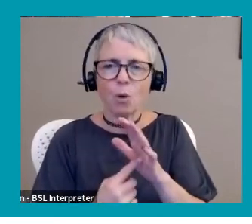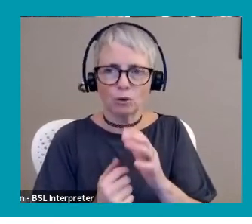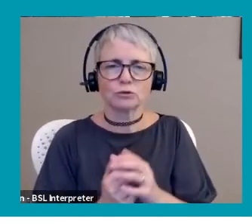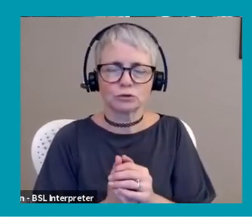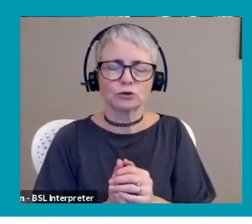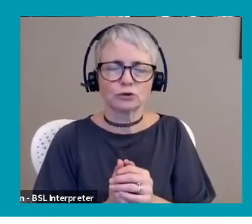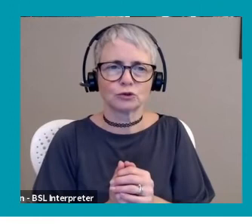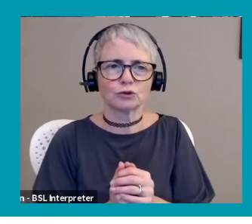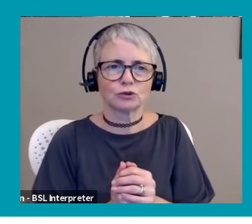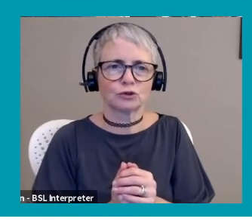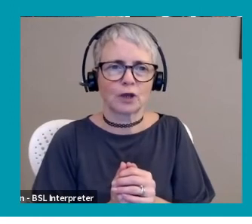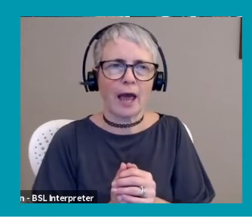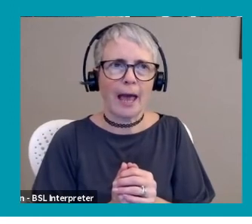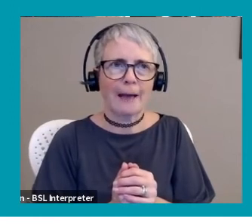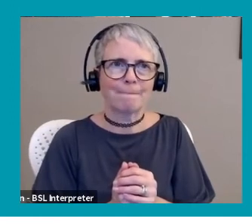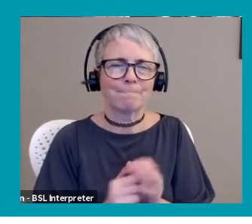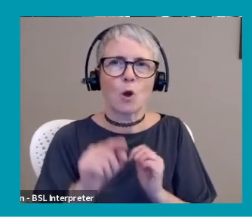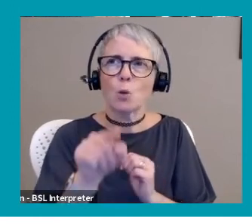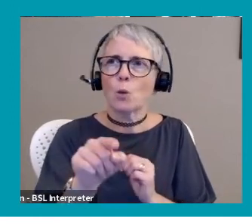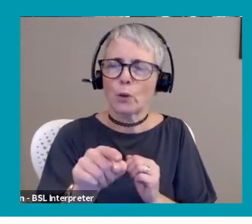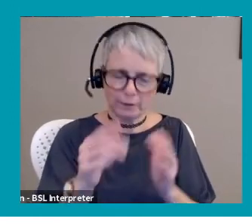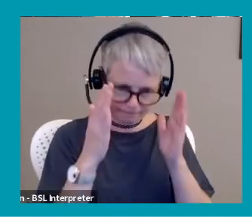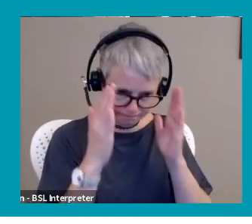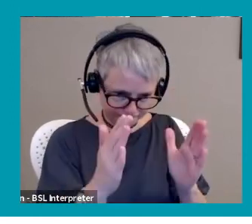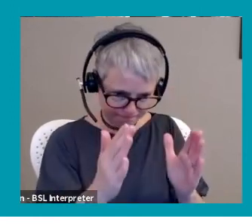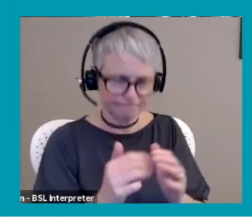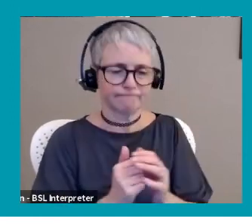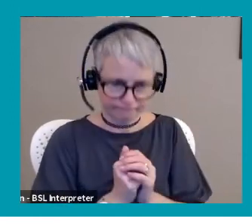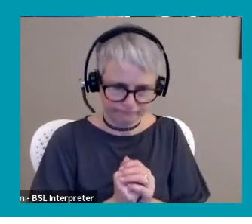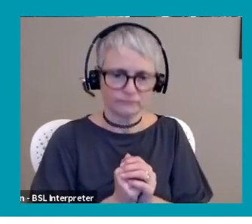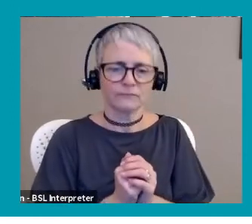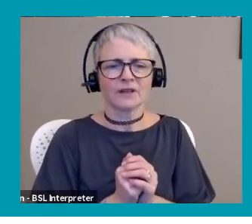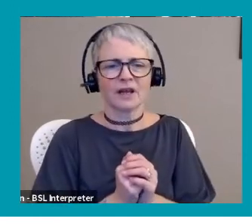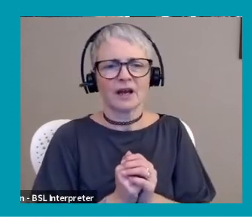I often deal with candidates what can get quite down naturally because they